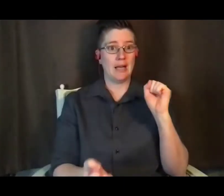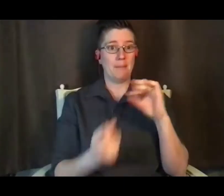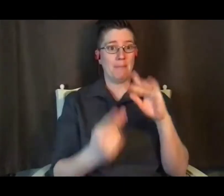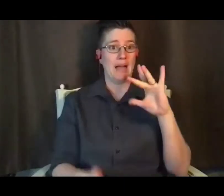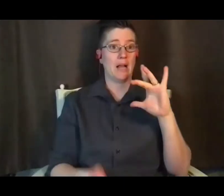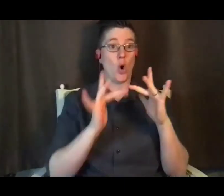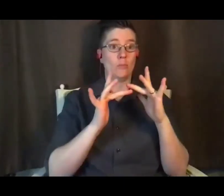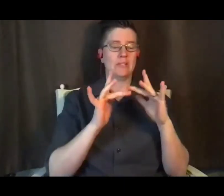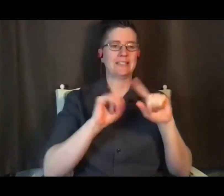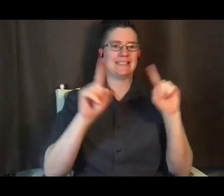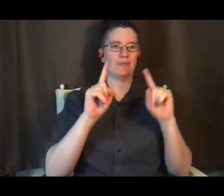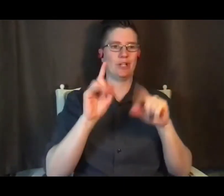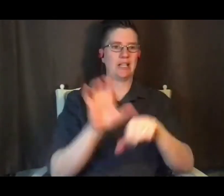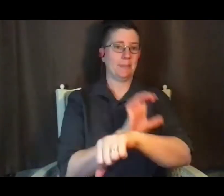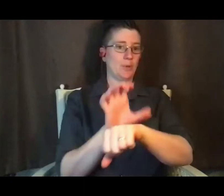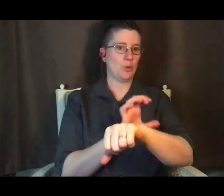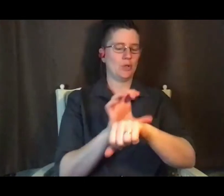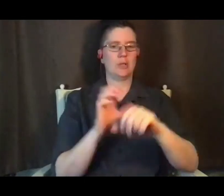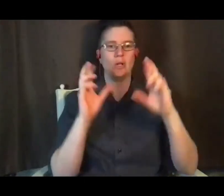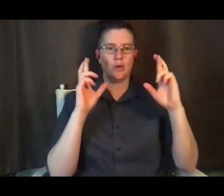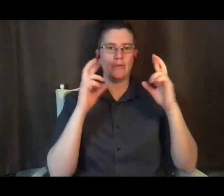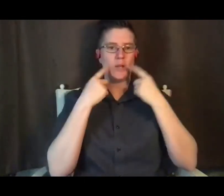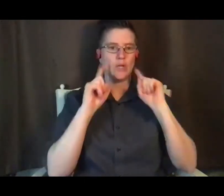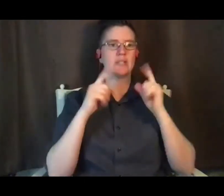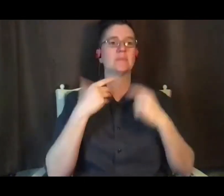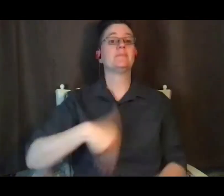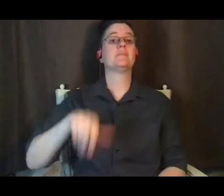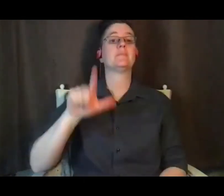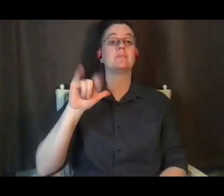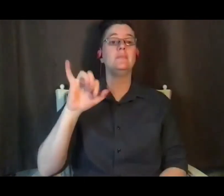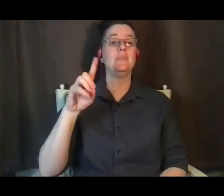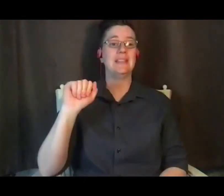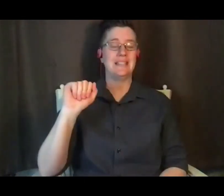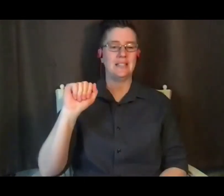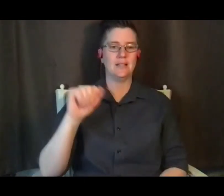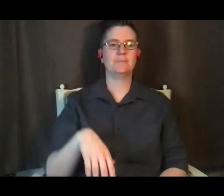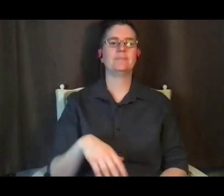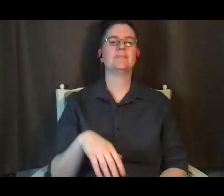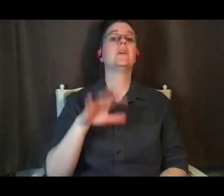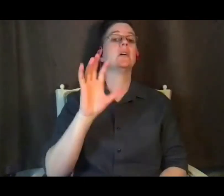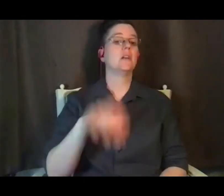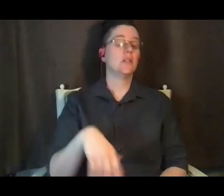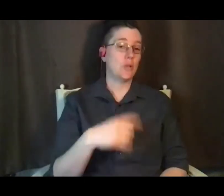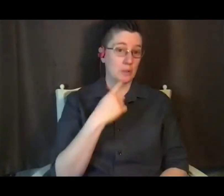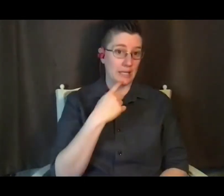that works instead this is lydia i was saying that i when i was in law school by the time